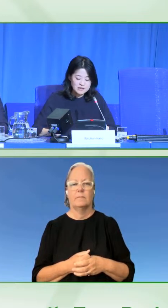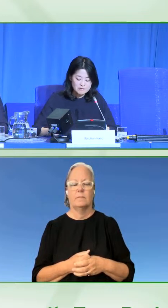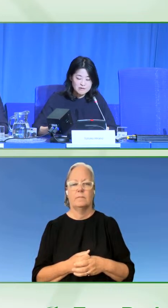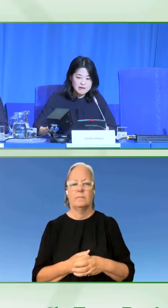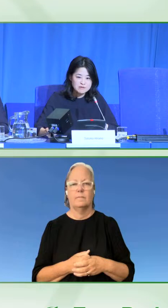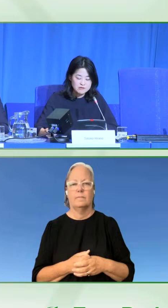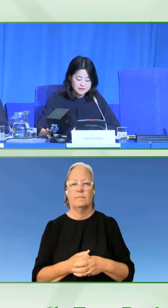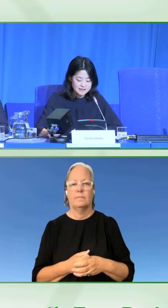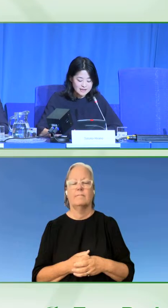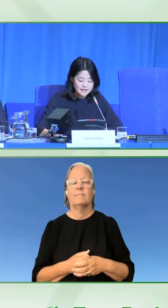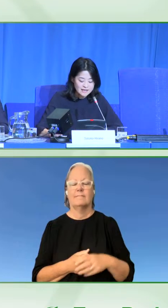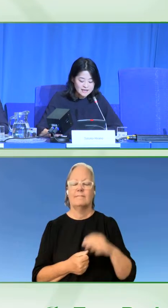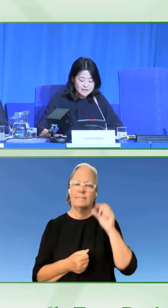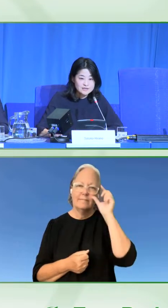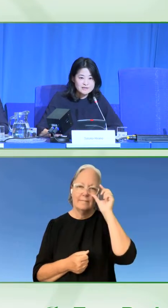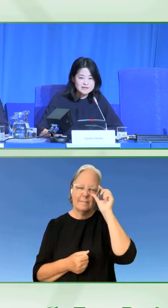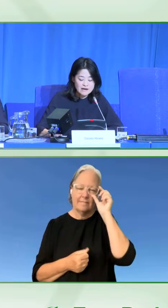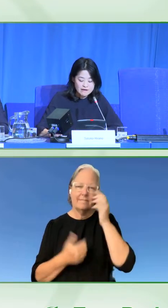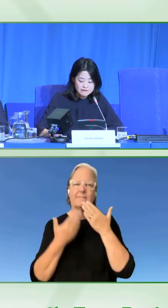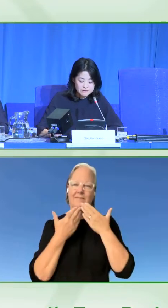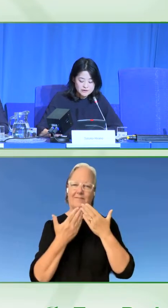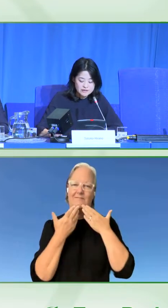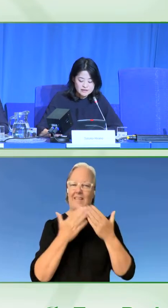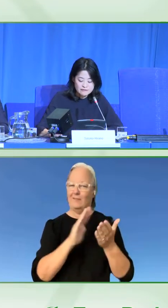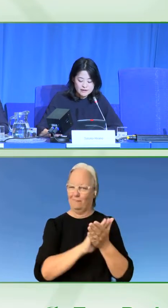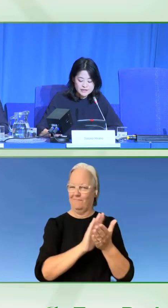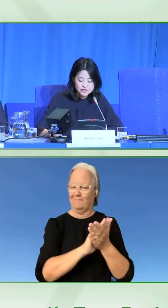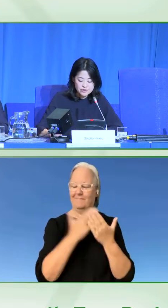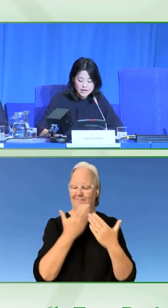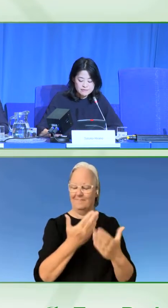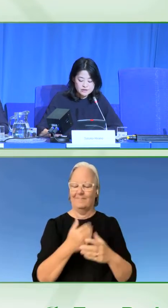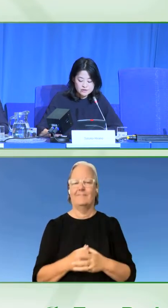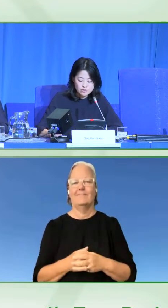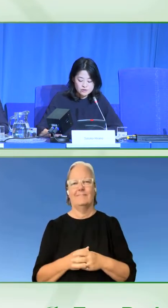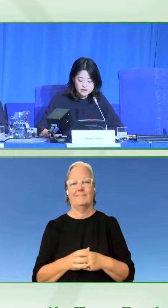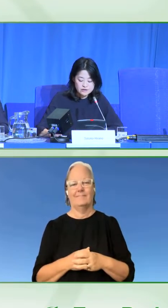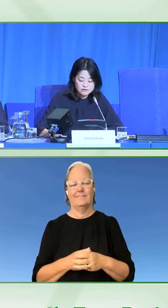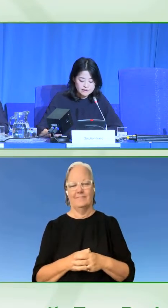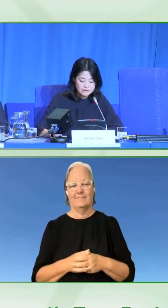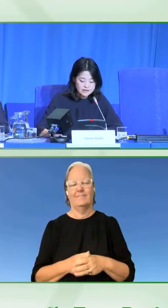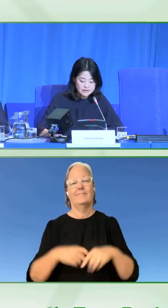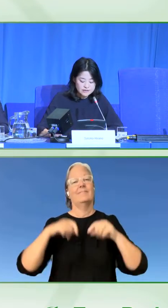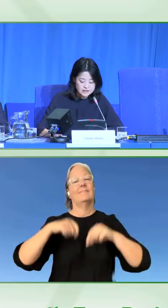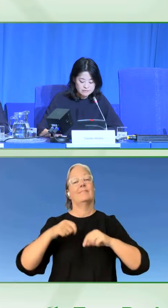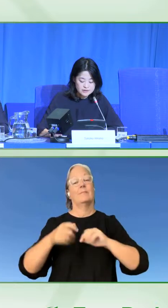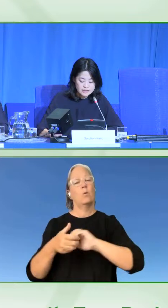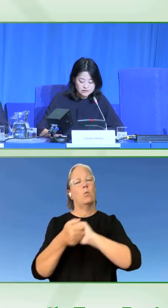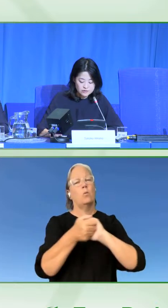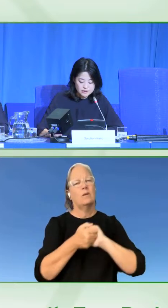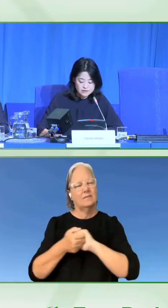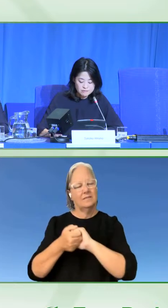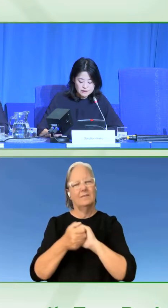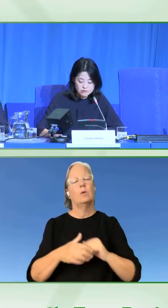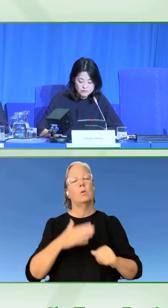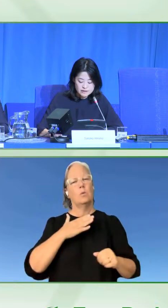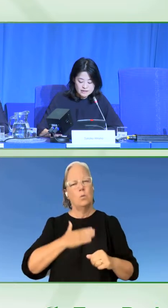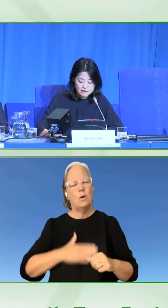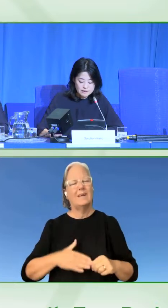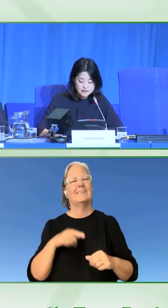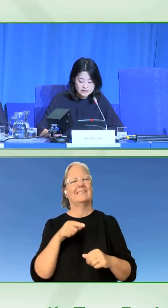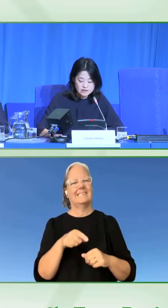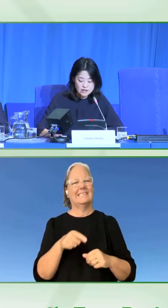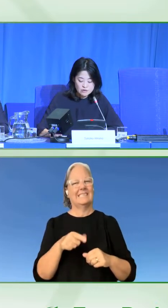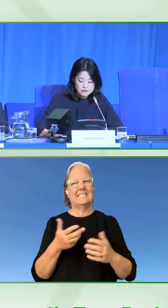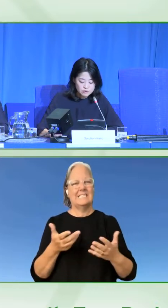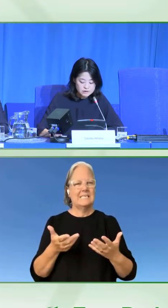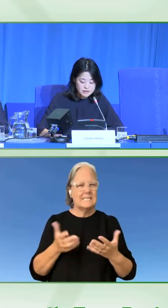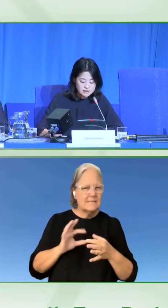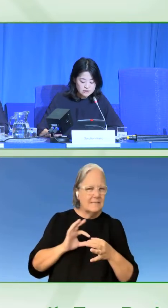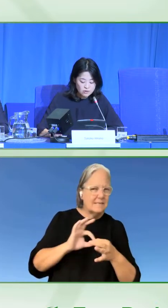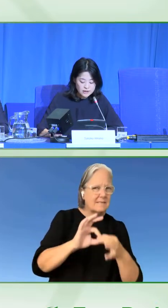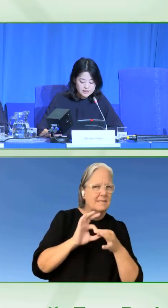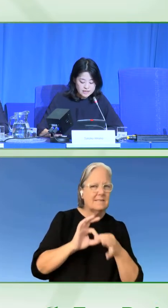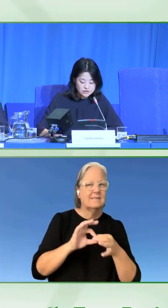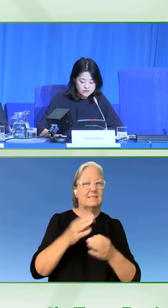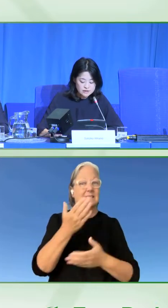The Toyota Mobility Foundation was est to broadly support the initiatives of organisations